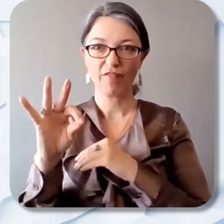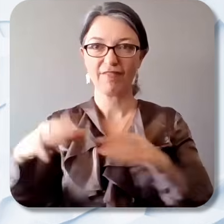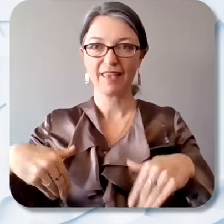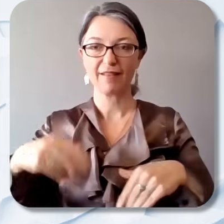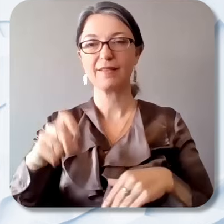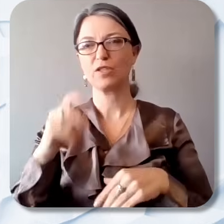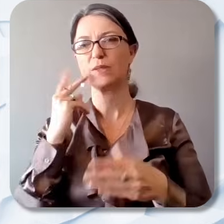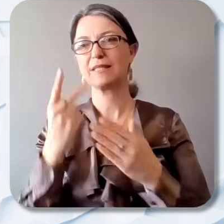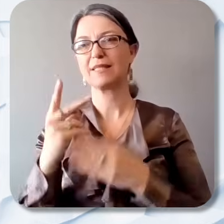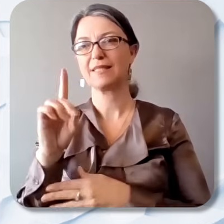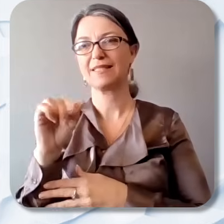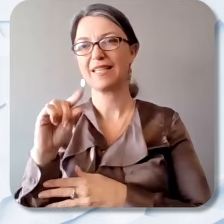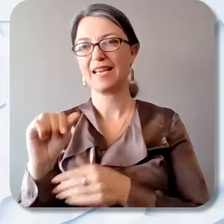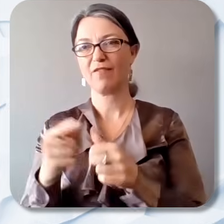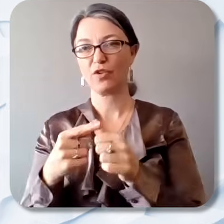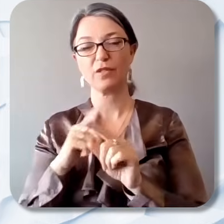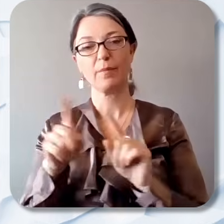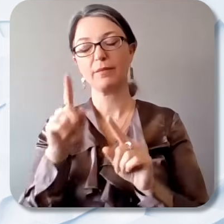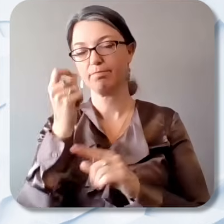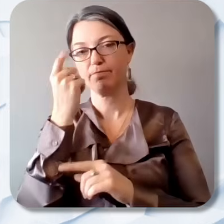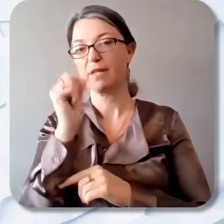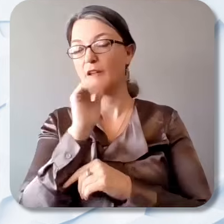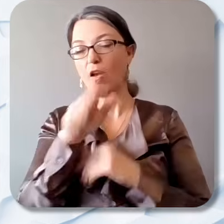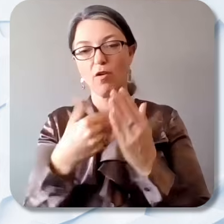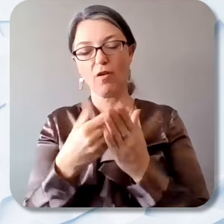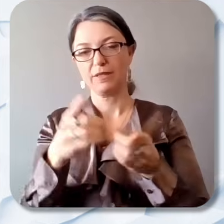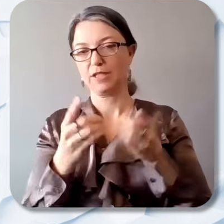But I can guarantee you not every district is going to need additional support.